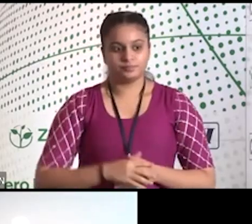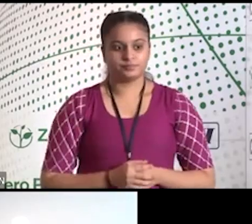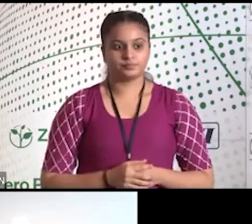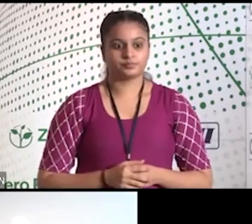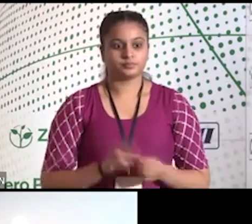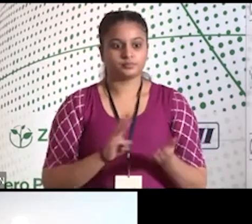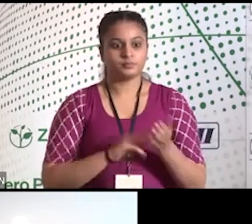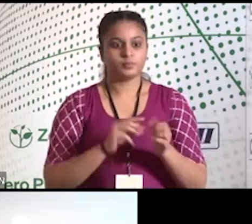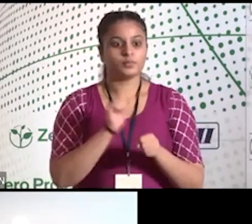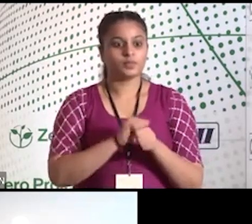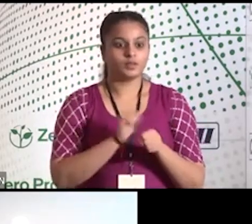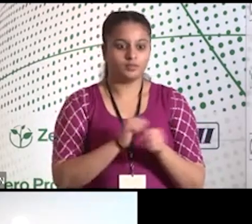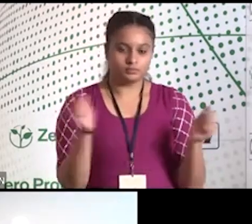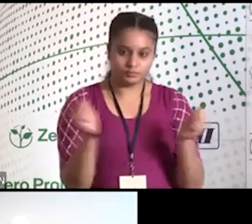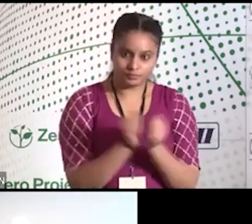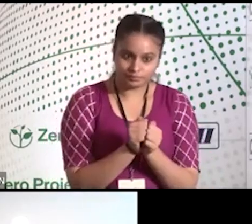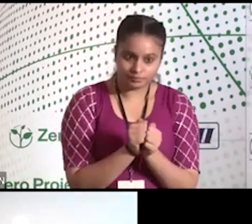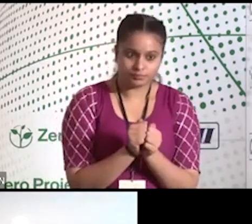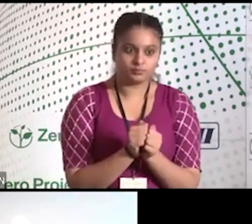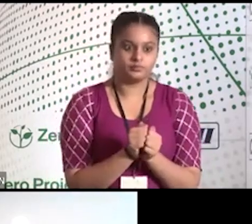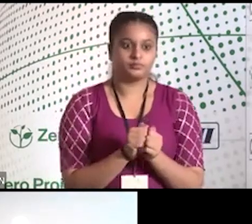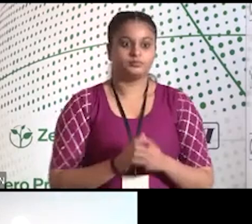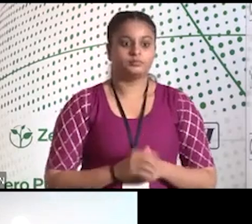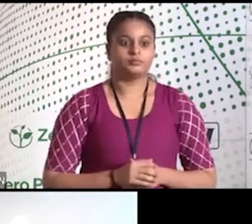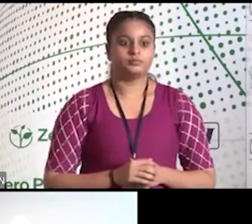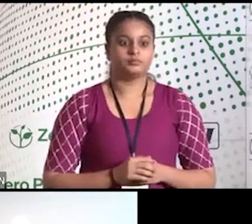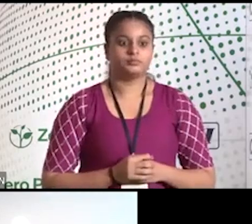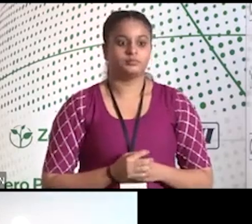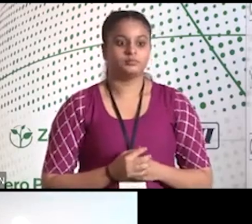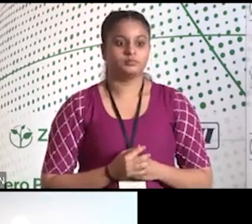is completely committed to the cause we do